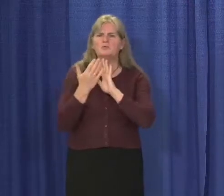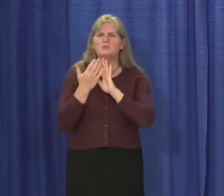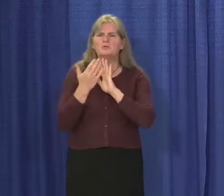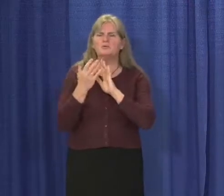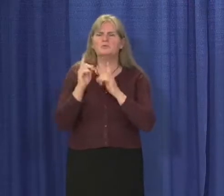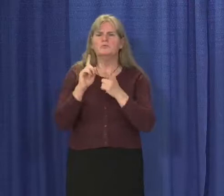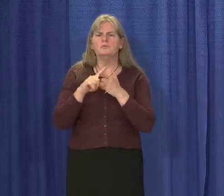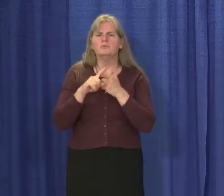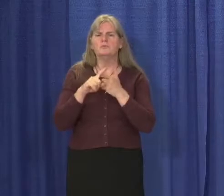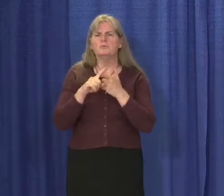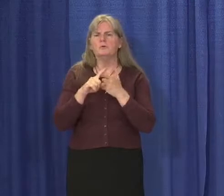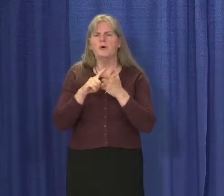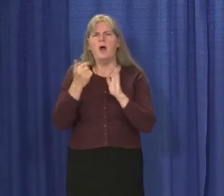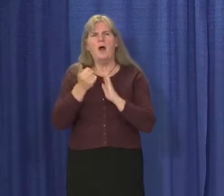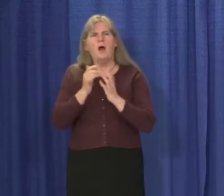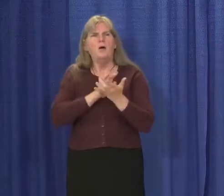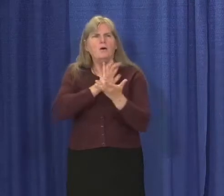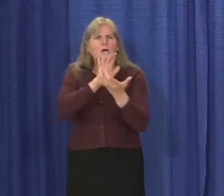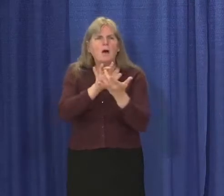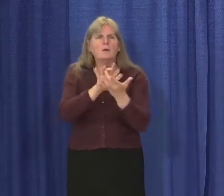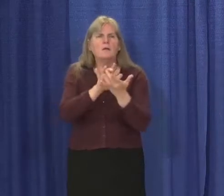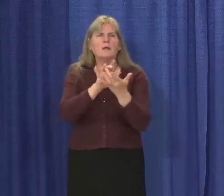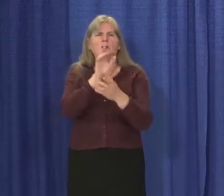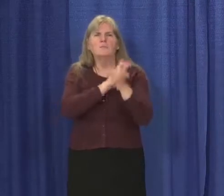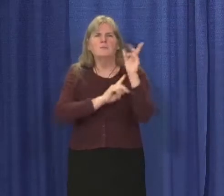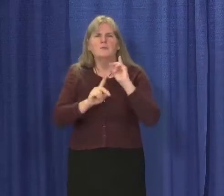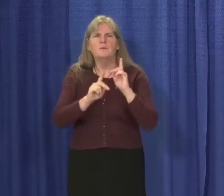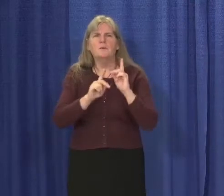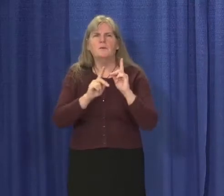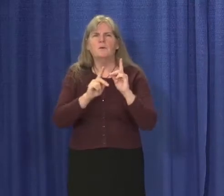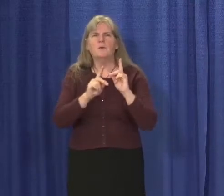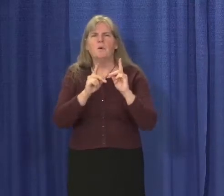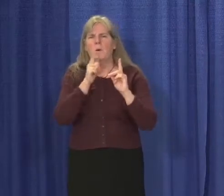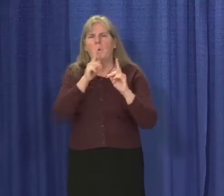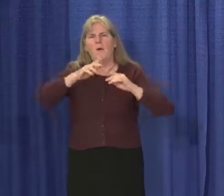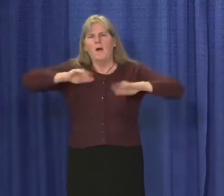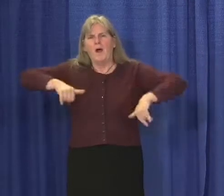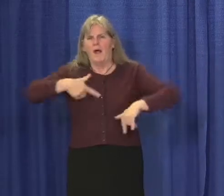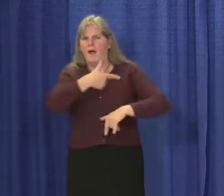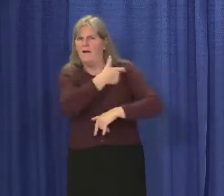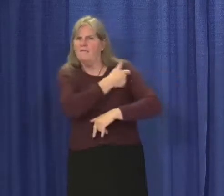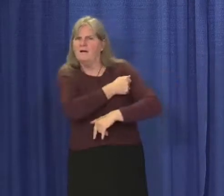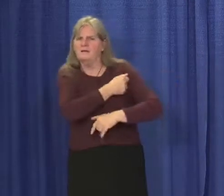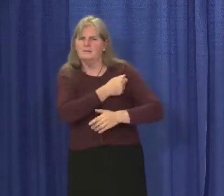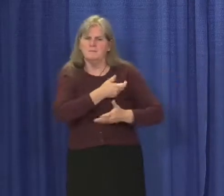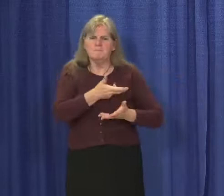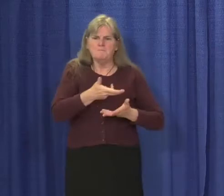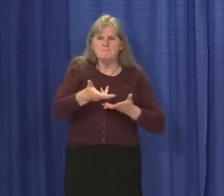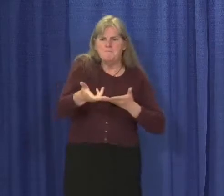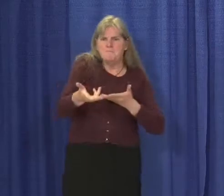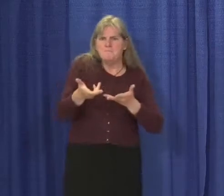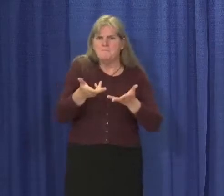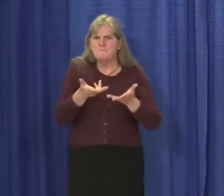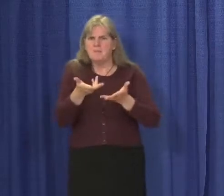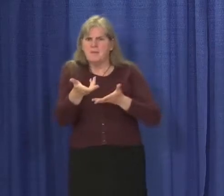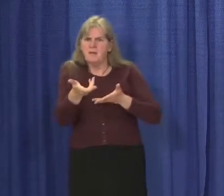ways we can outreach, we can